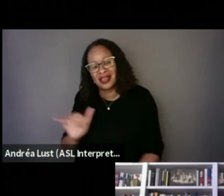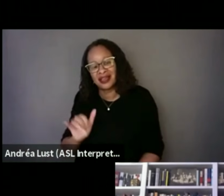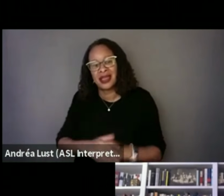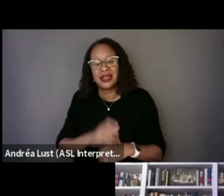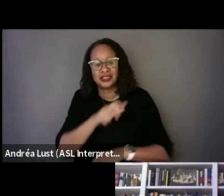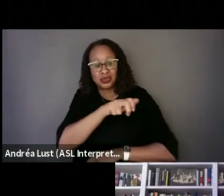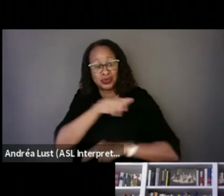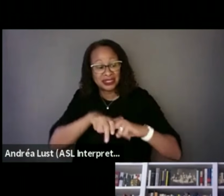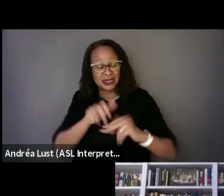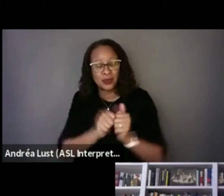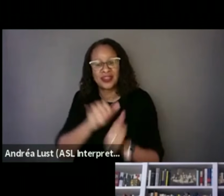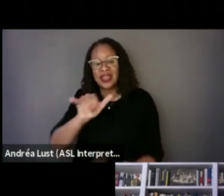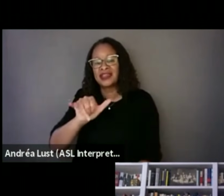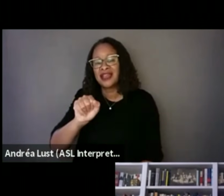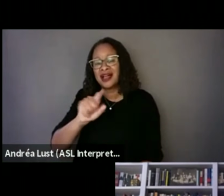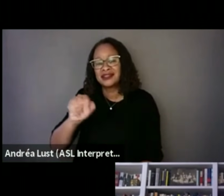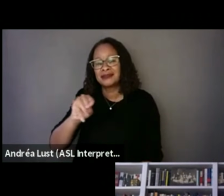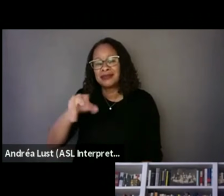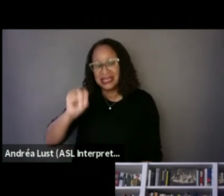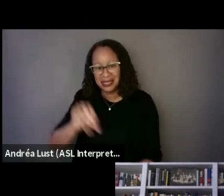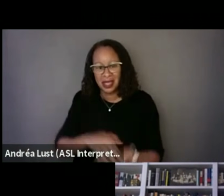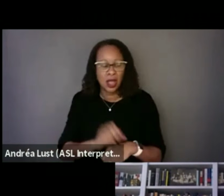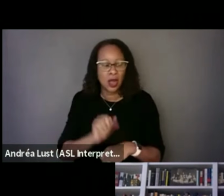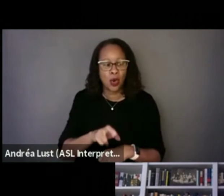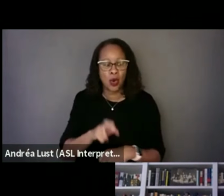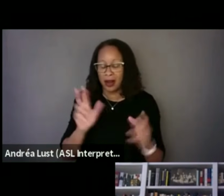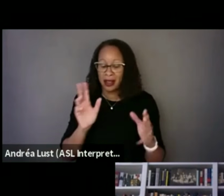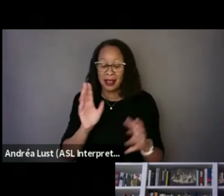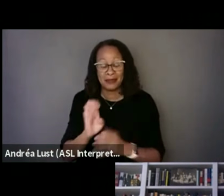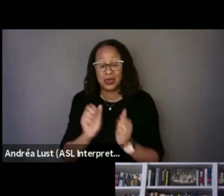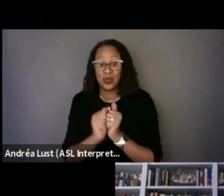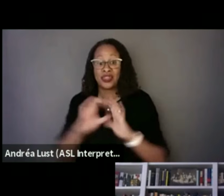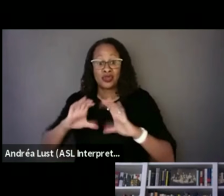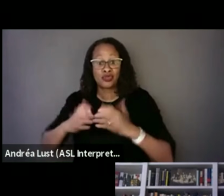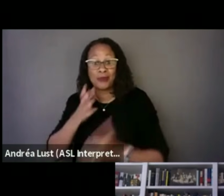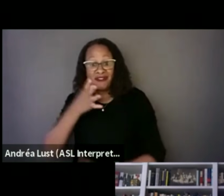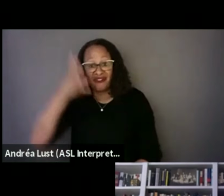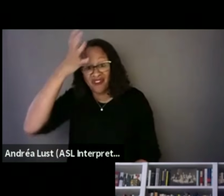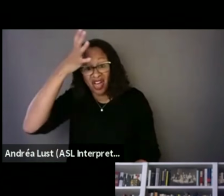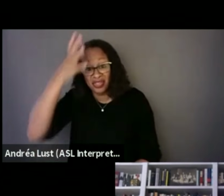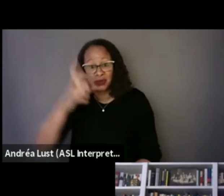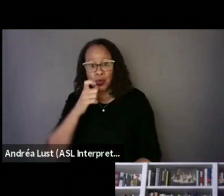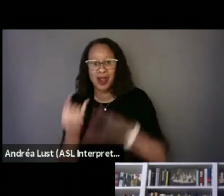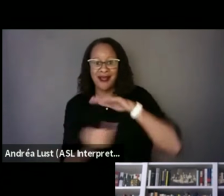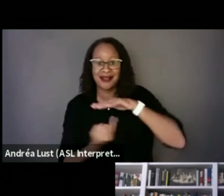with Yasmeen or for me to be with a group of fathers, you know, who are isolated from their families,